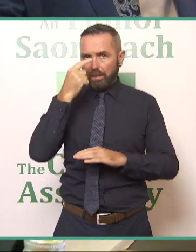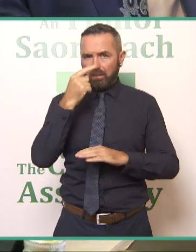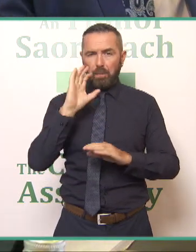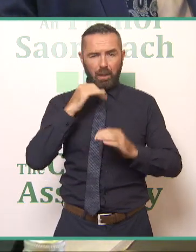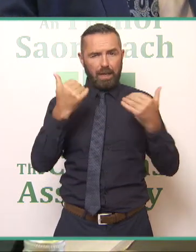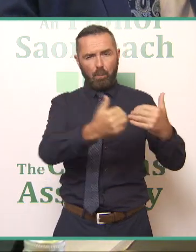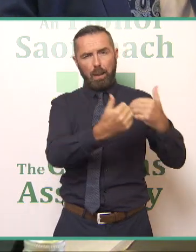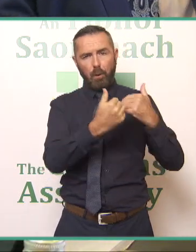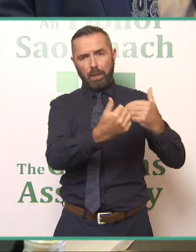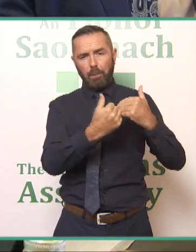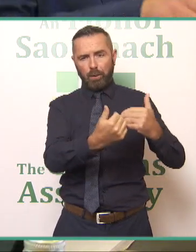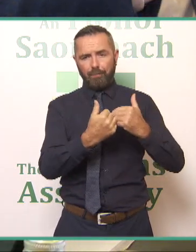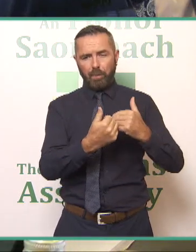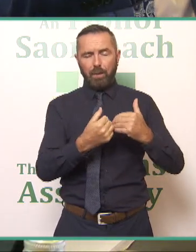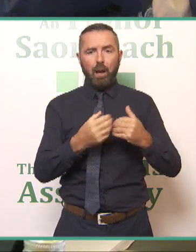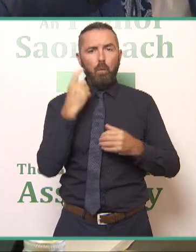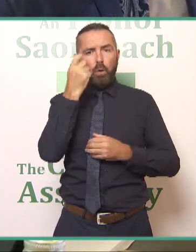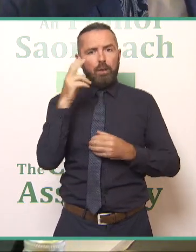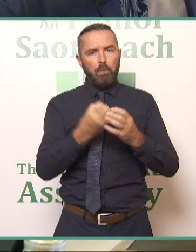you Liam. I'm going to follow up with question two straight